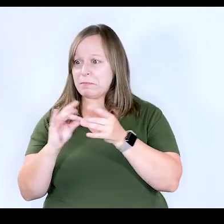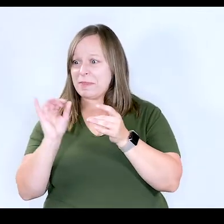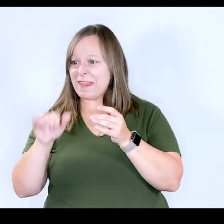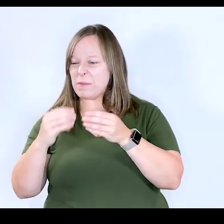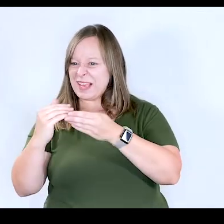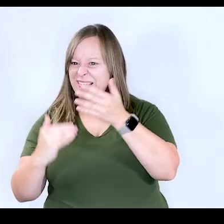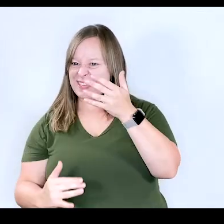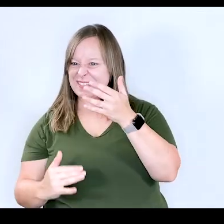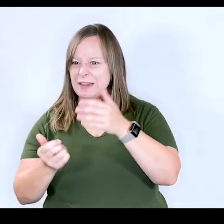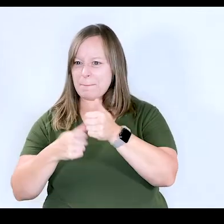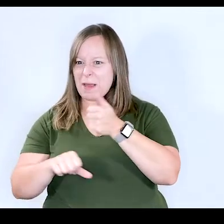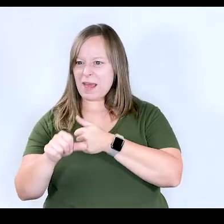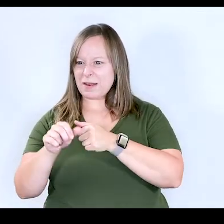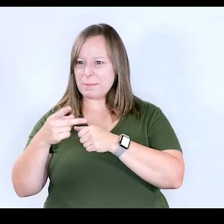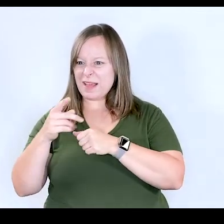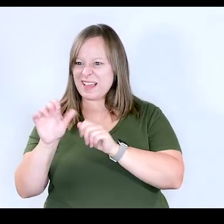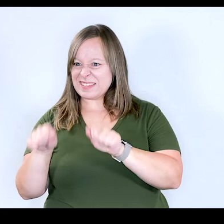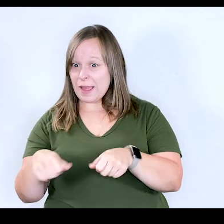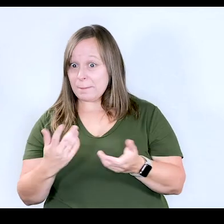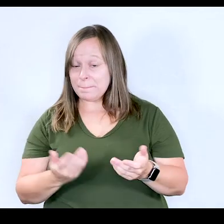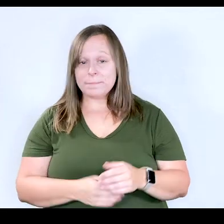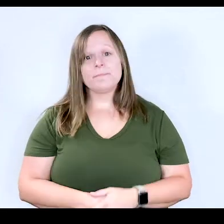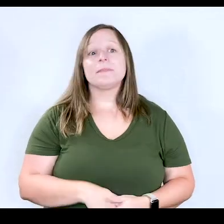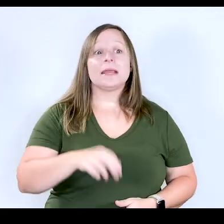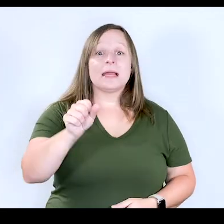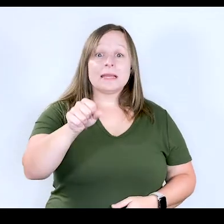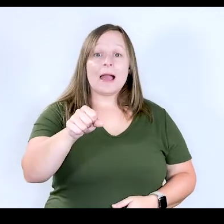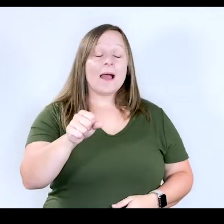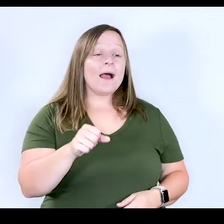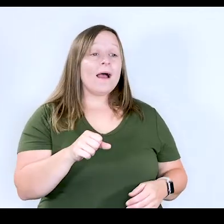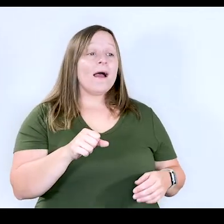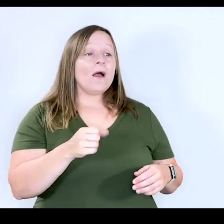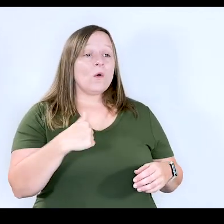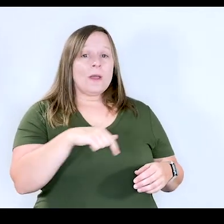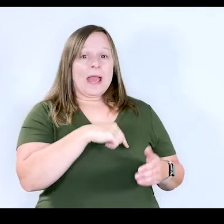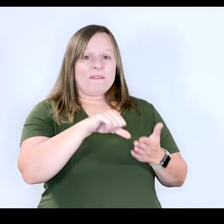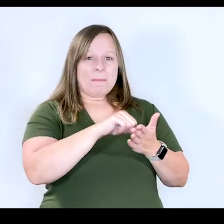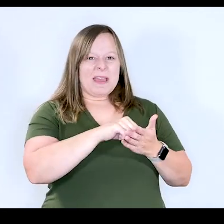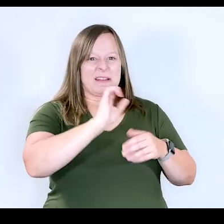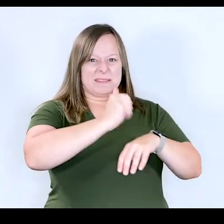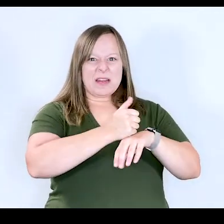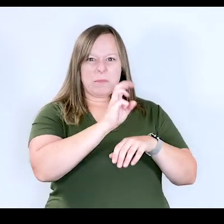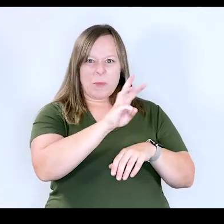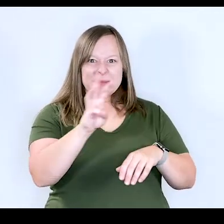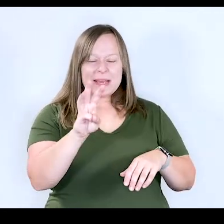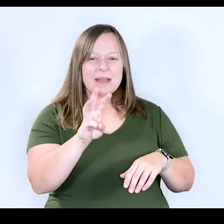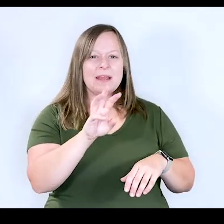we can also list it at the bottom of the podcast. Yeah, we have a page set up on our website--